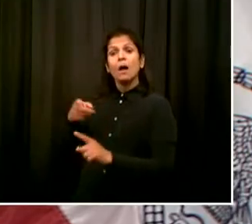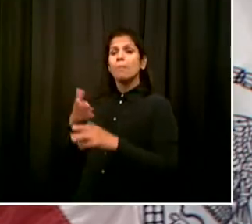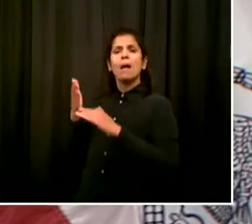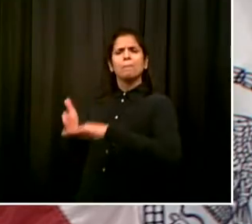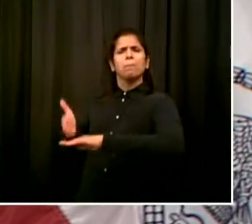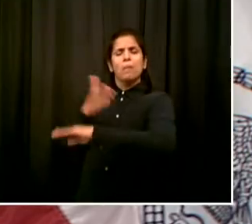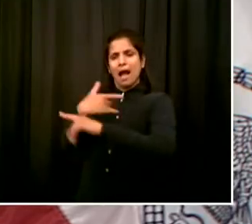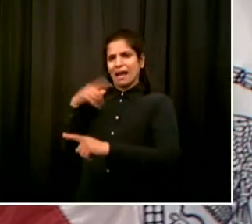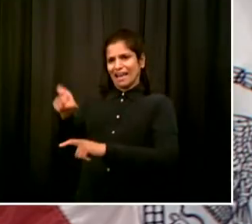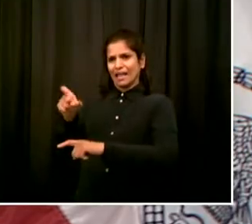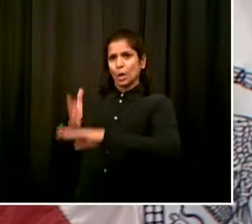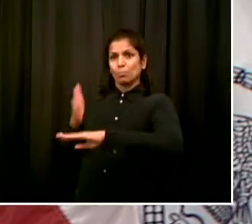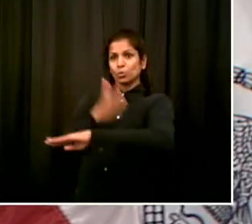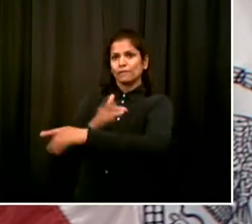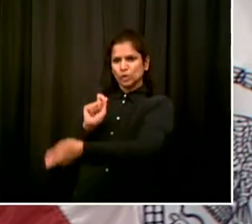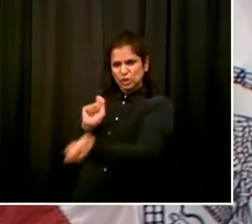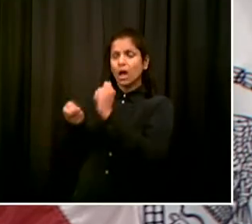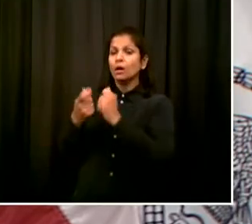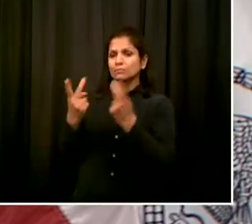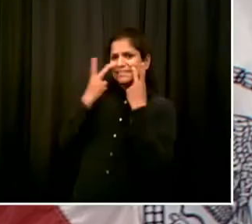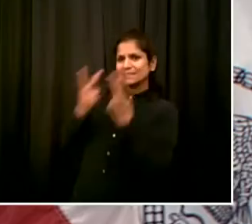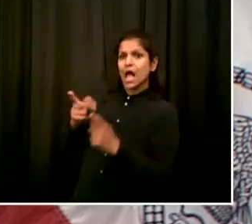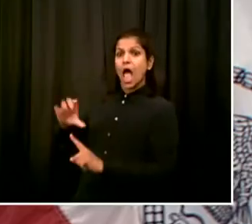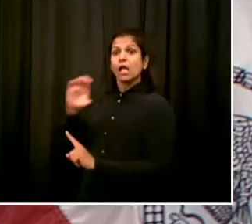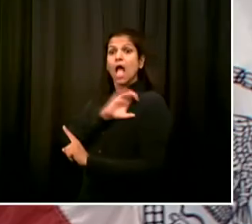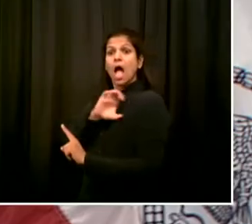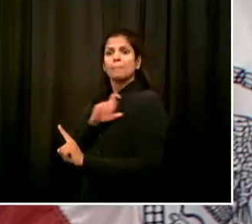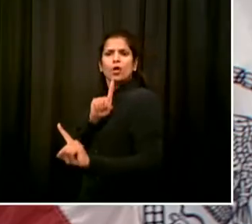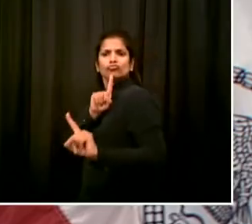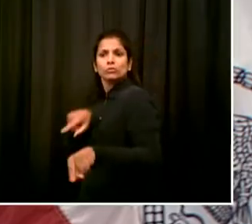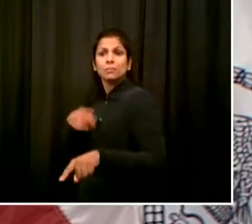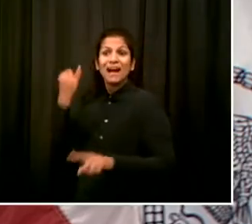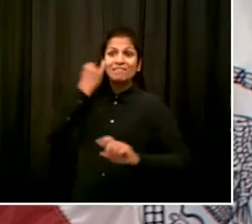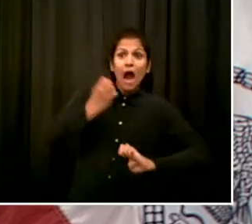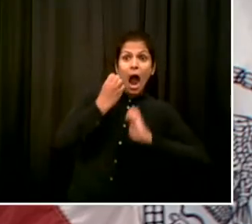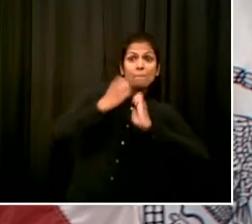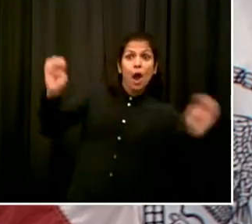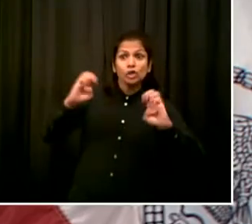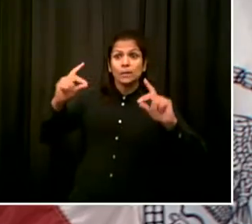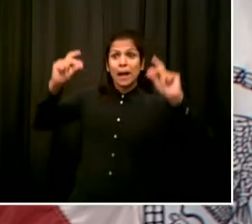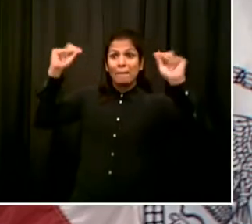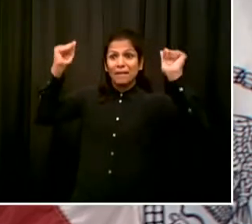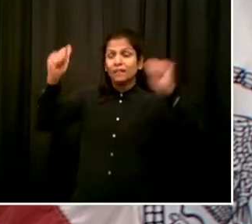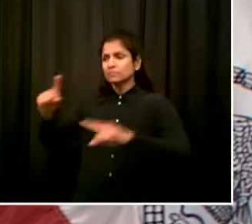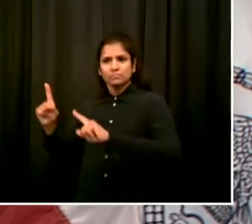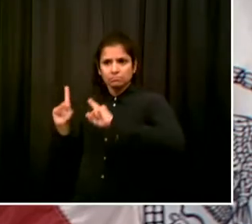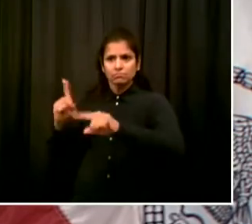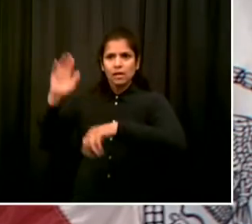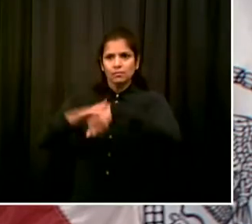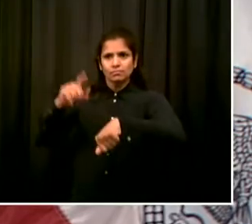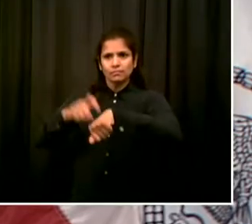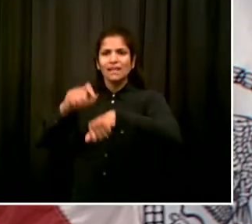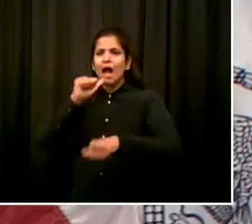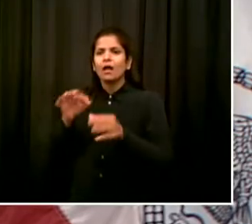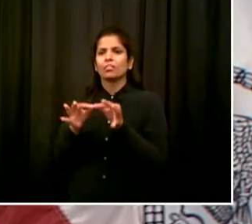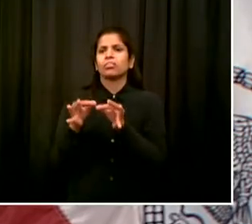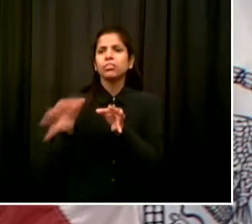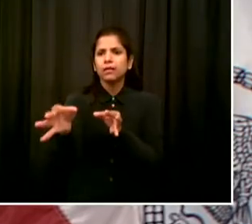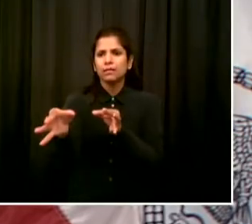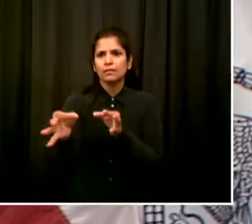THEM SAFE AND IT WAS MORE IMPORTANT TO FOCUS ON PIVAOTL